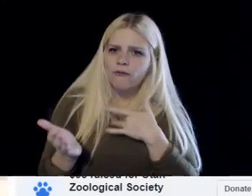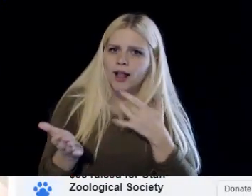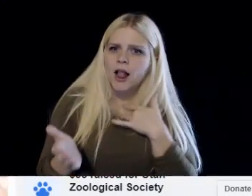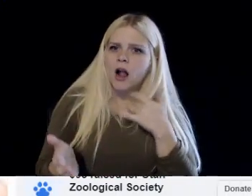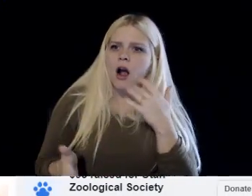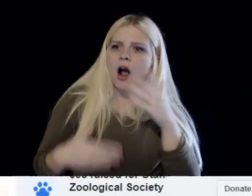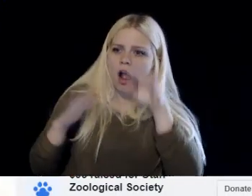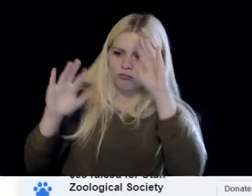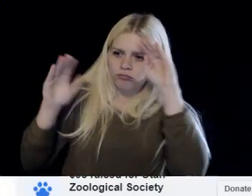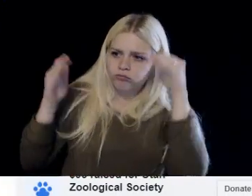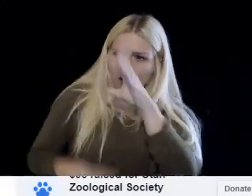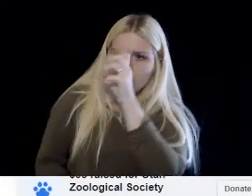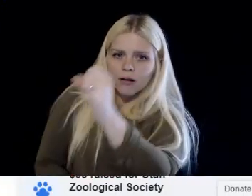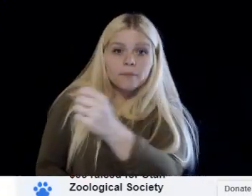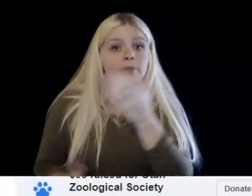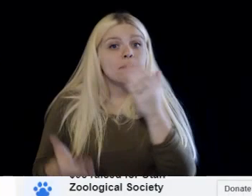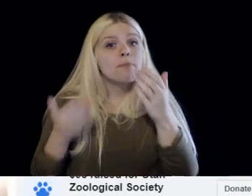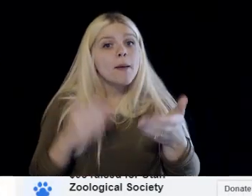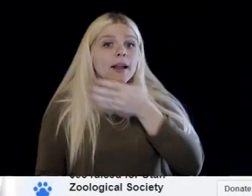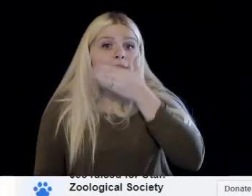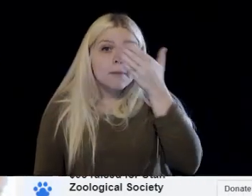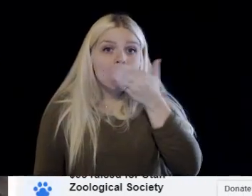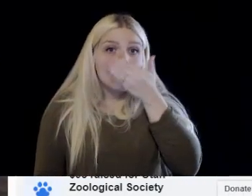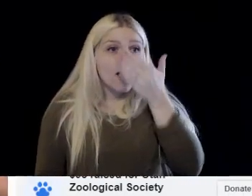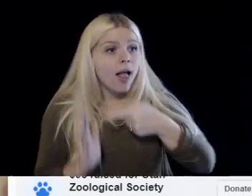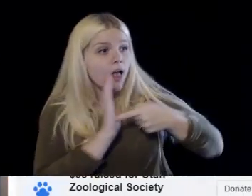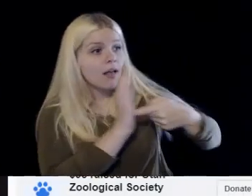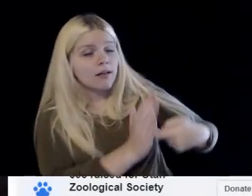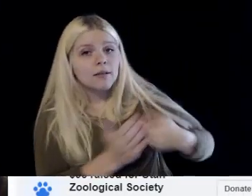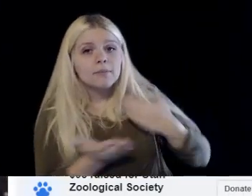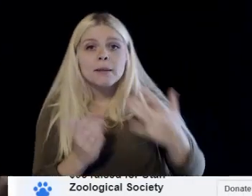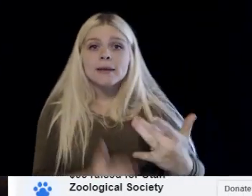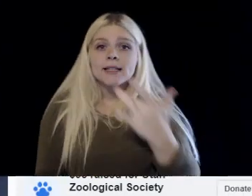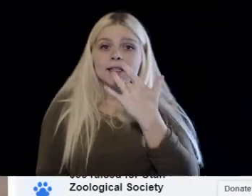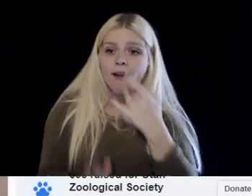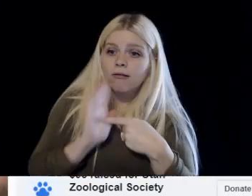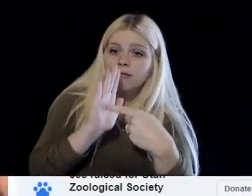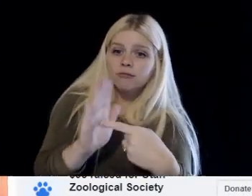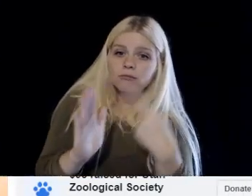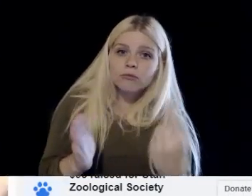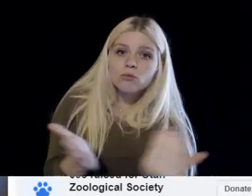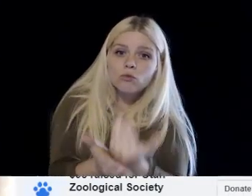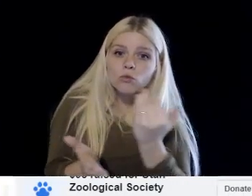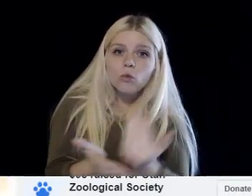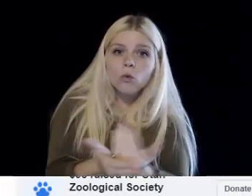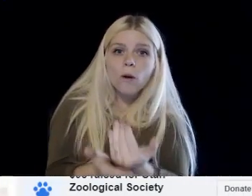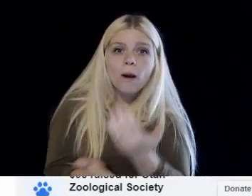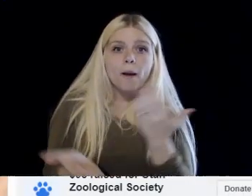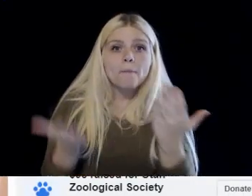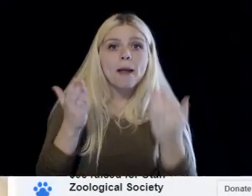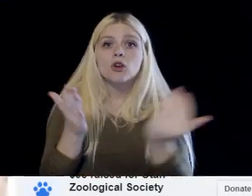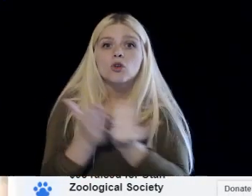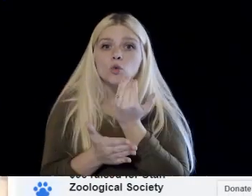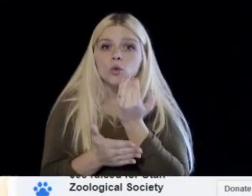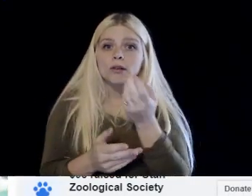to smell, it might be something different to taste, they might get something different to look at. So that's what it means-